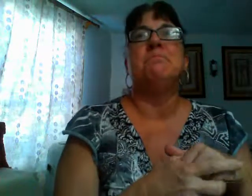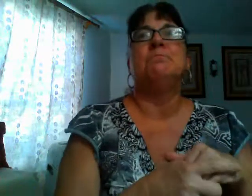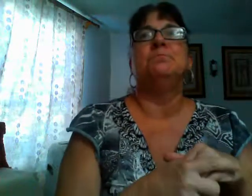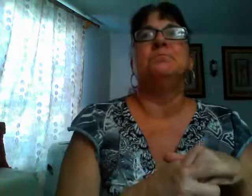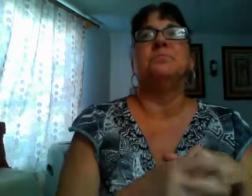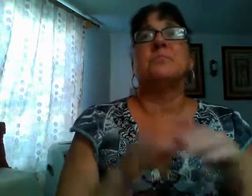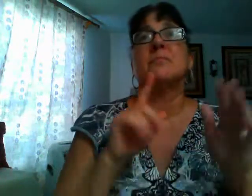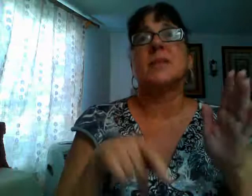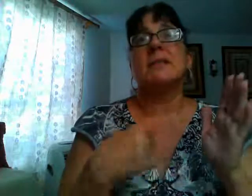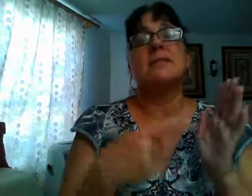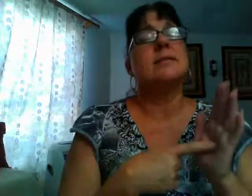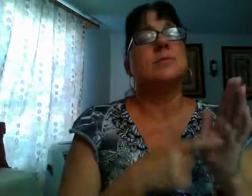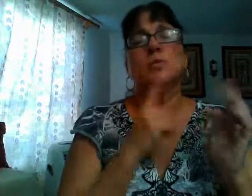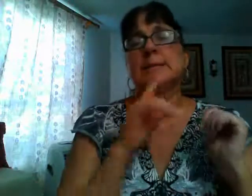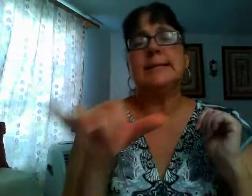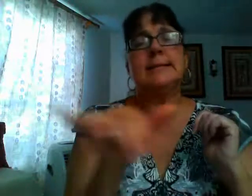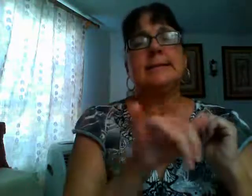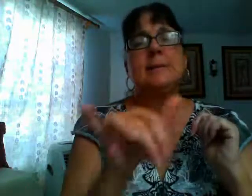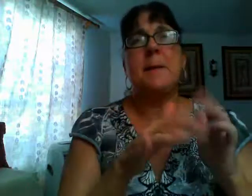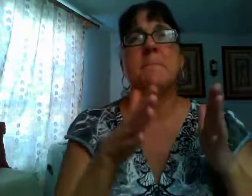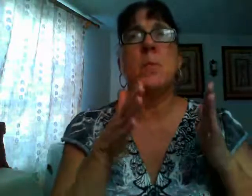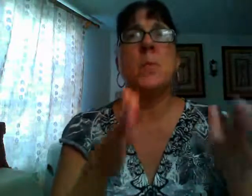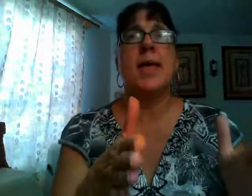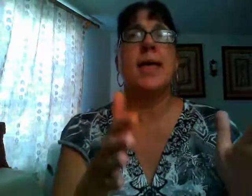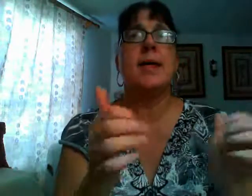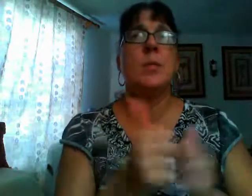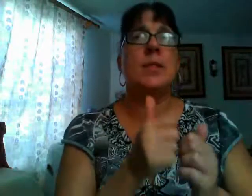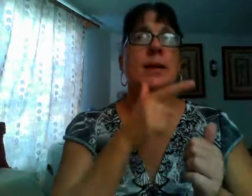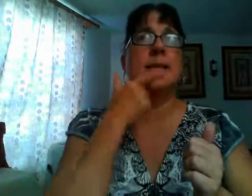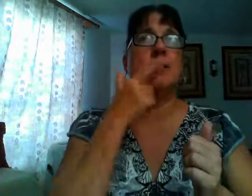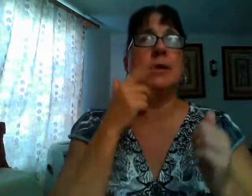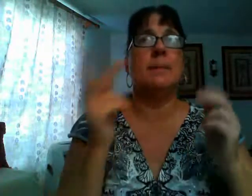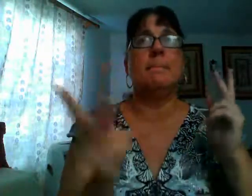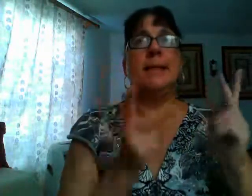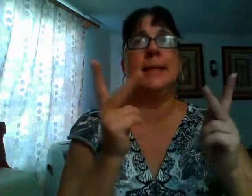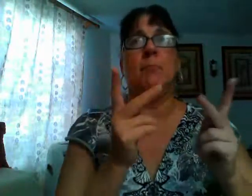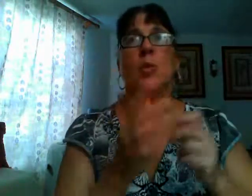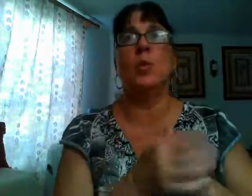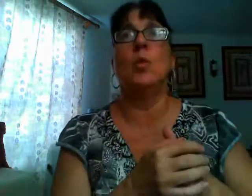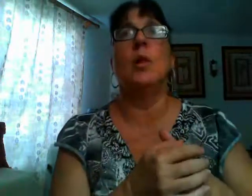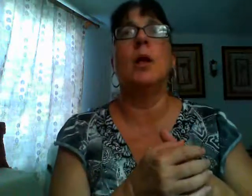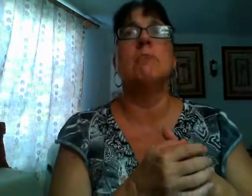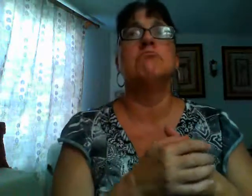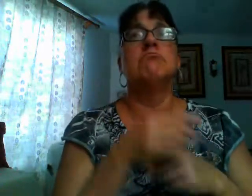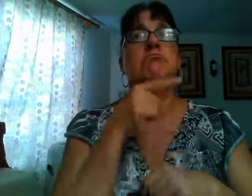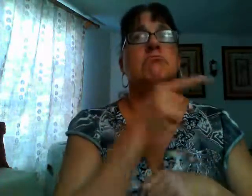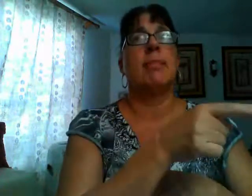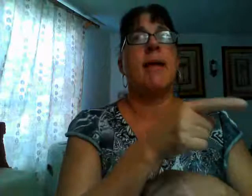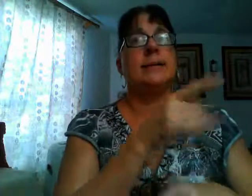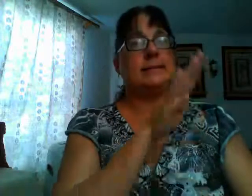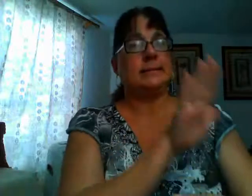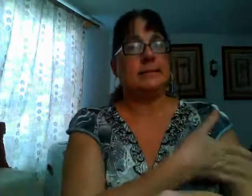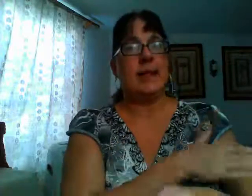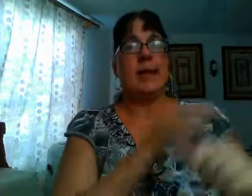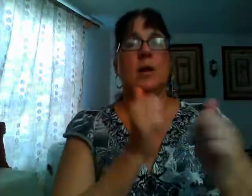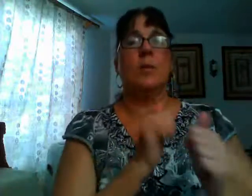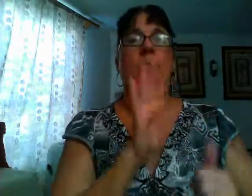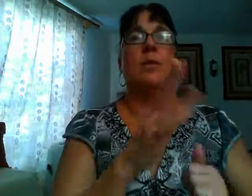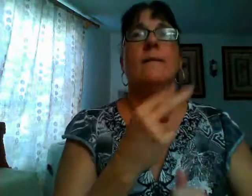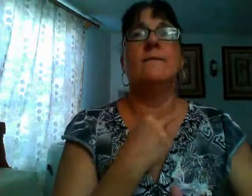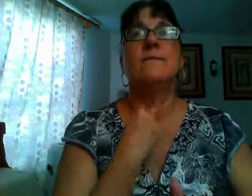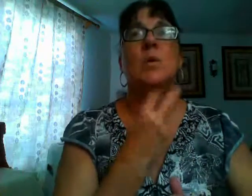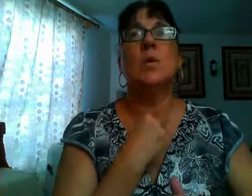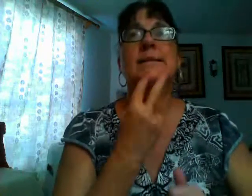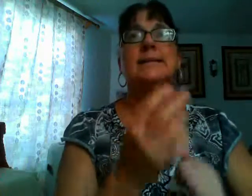This is the same way hearing people sing with their voices.